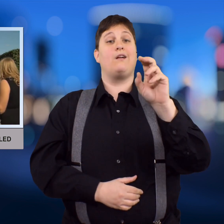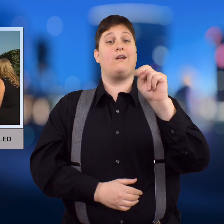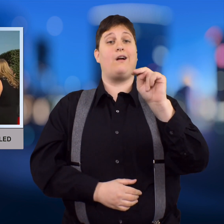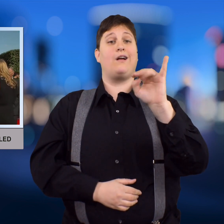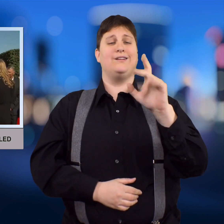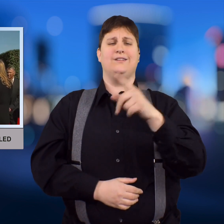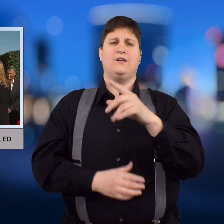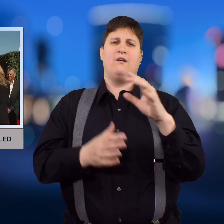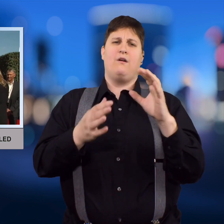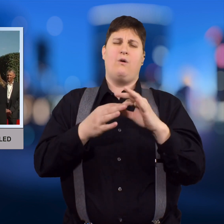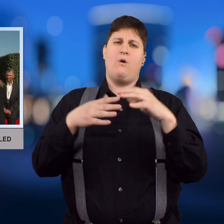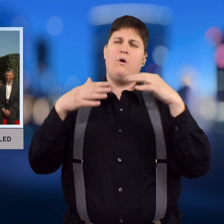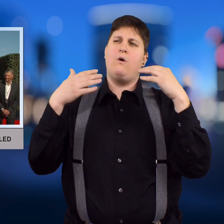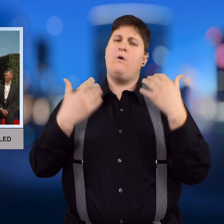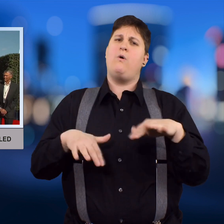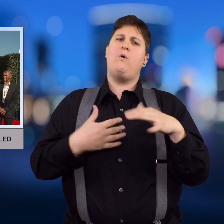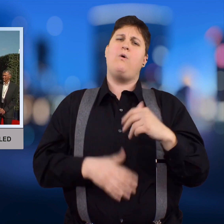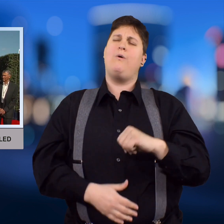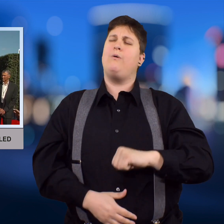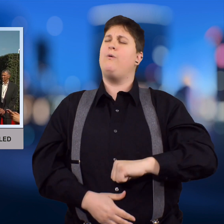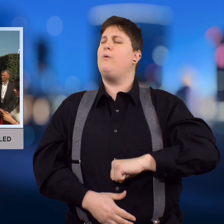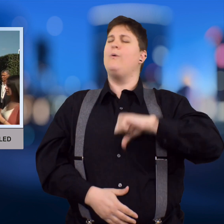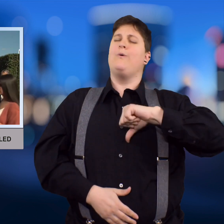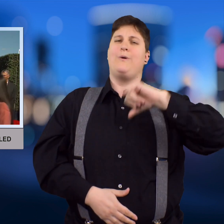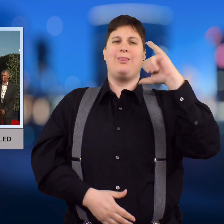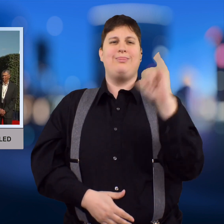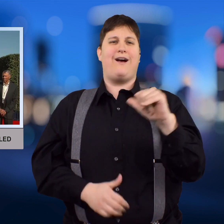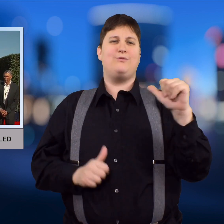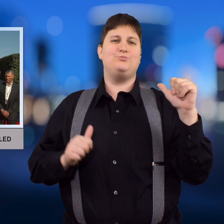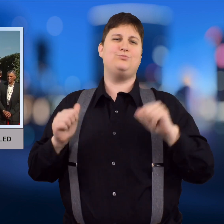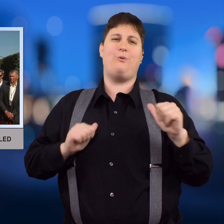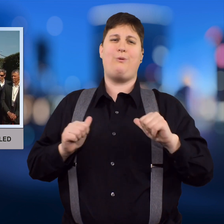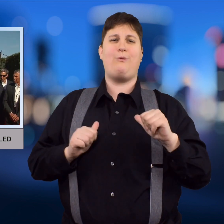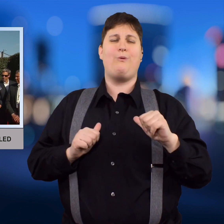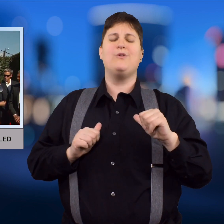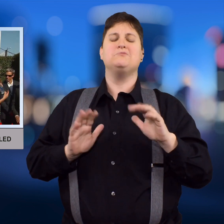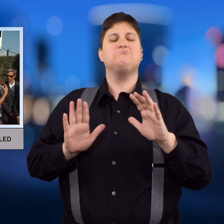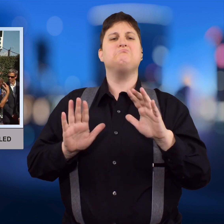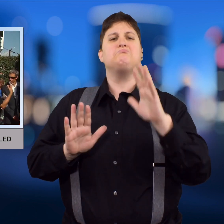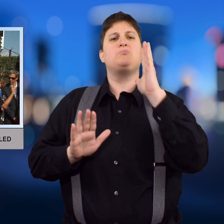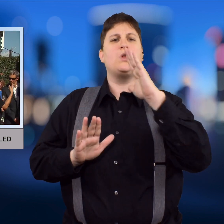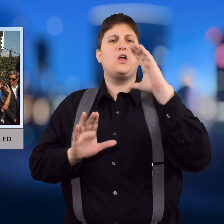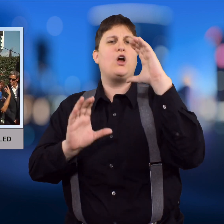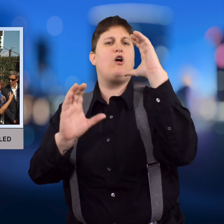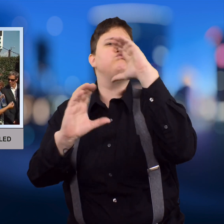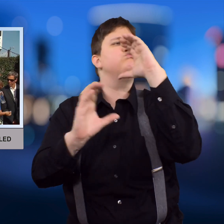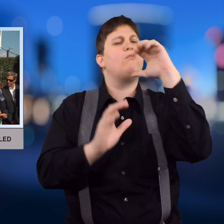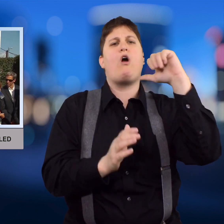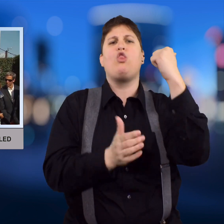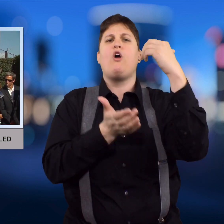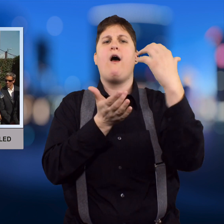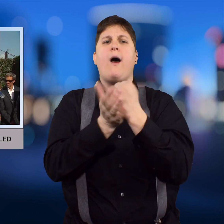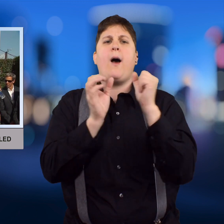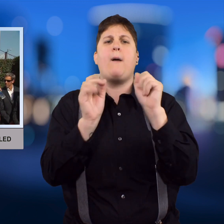Connick said that he is incredibly proud of the show and that he will look for new avenues